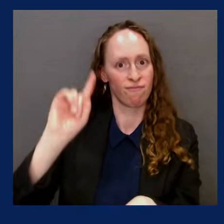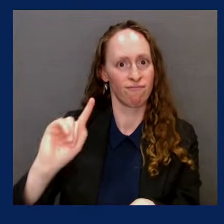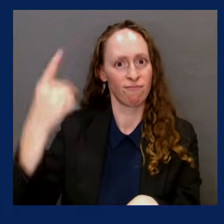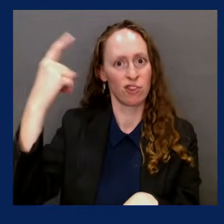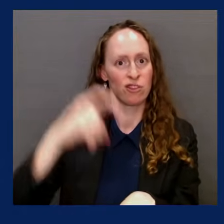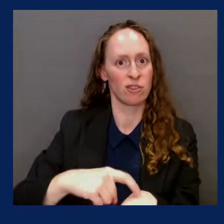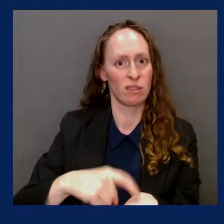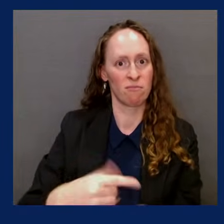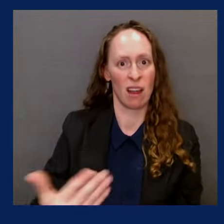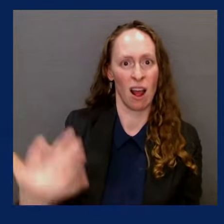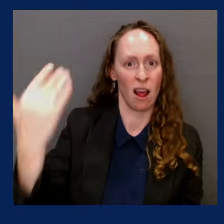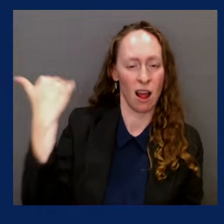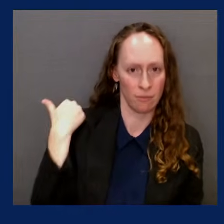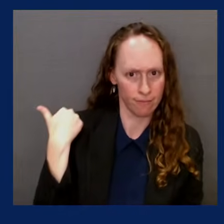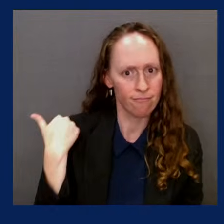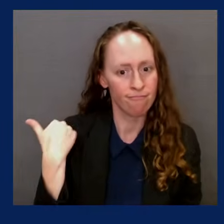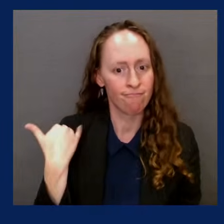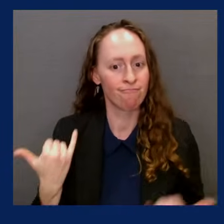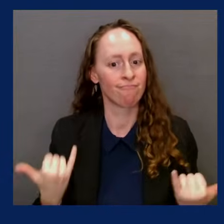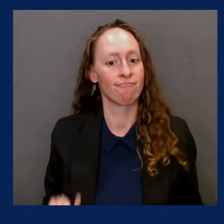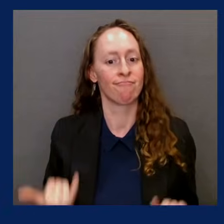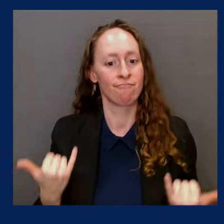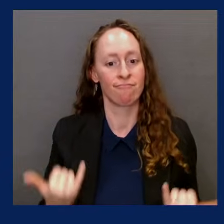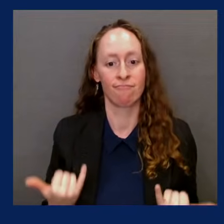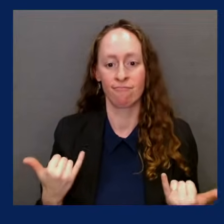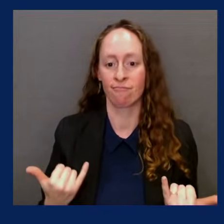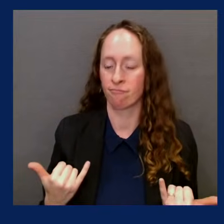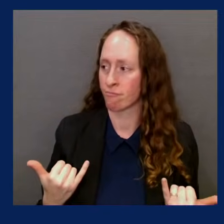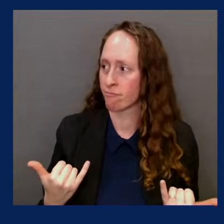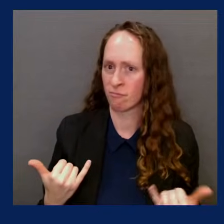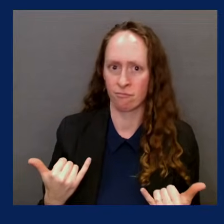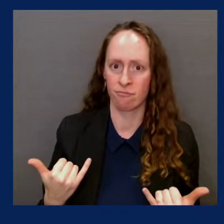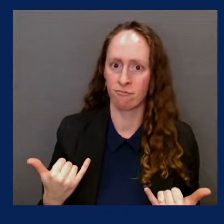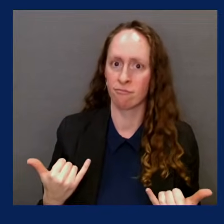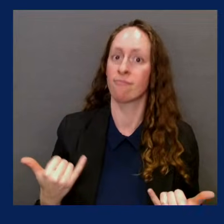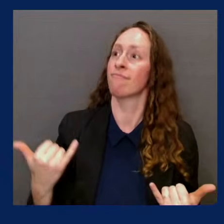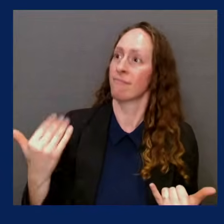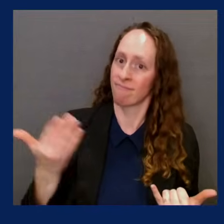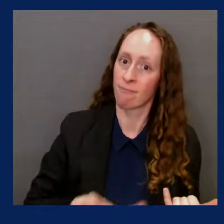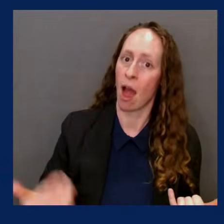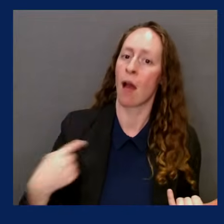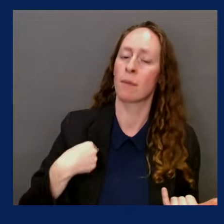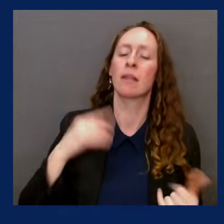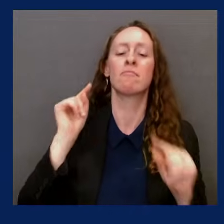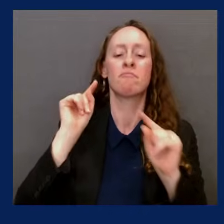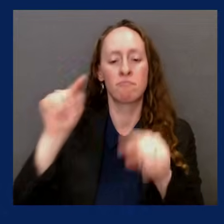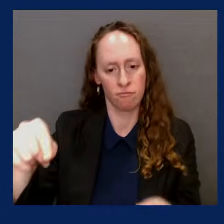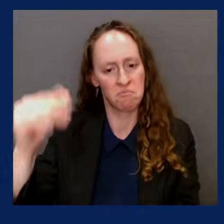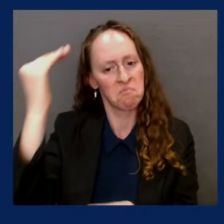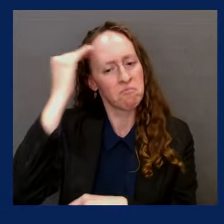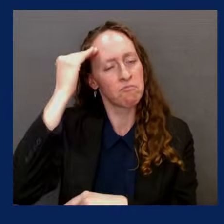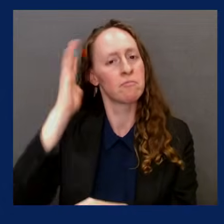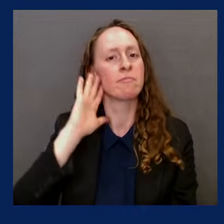And I think that is a positive thing. It is good that various senior representatives